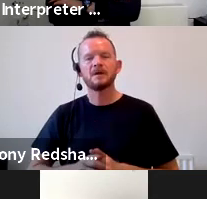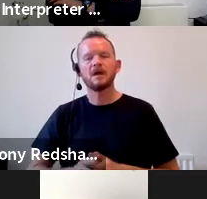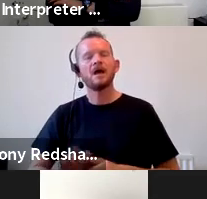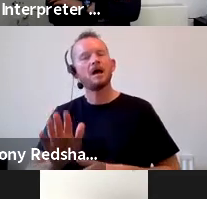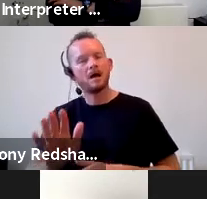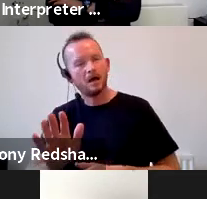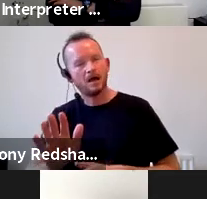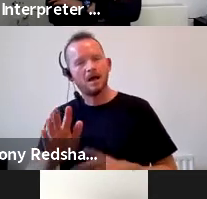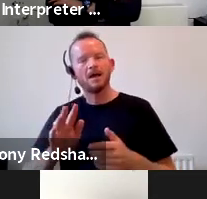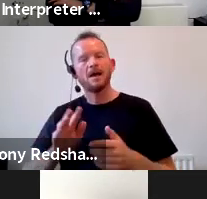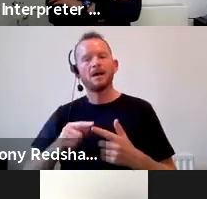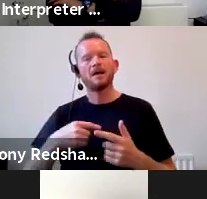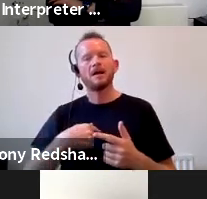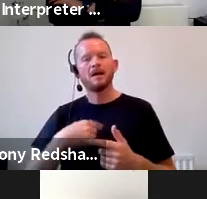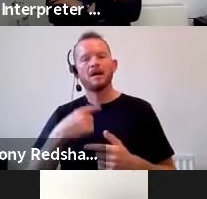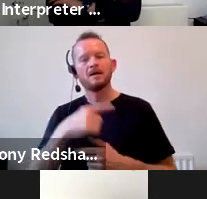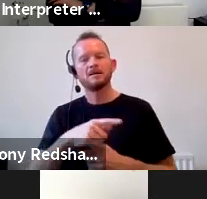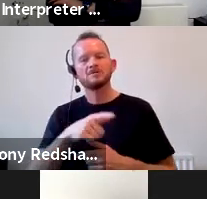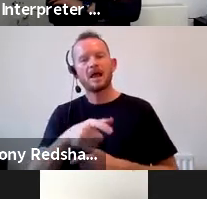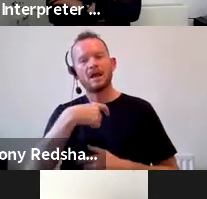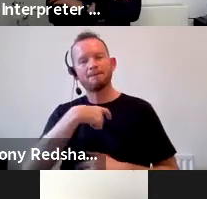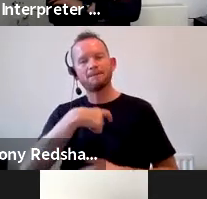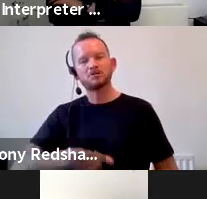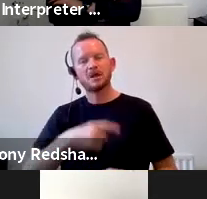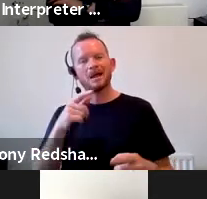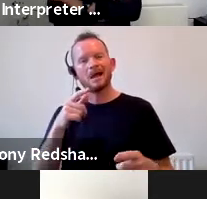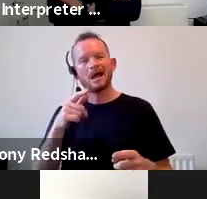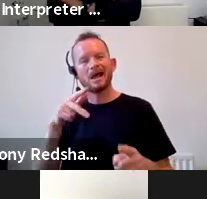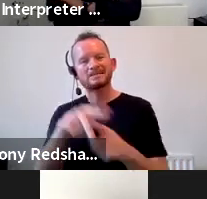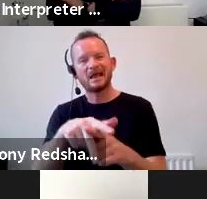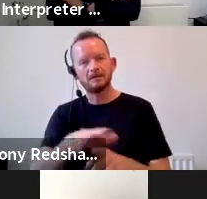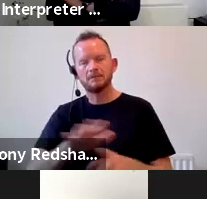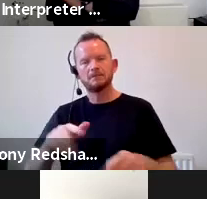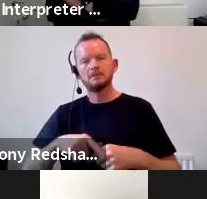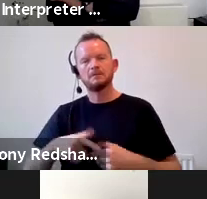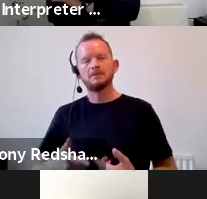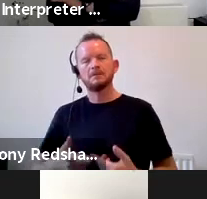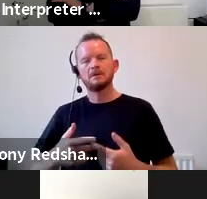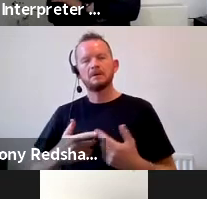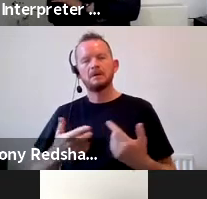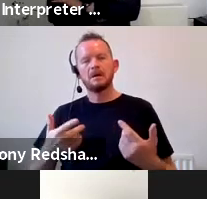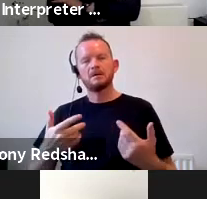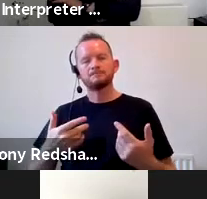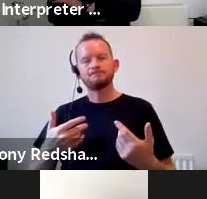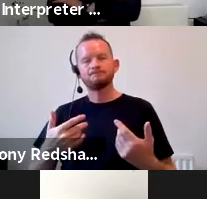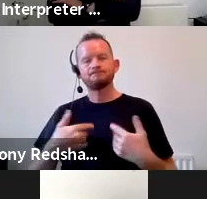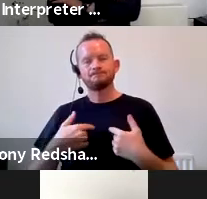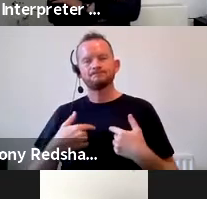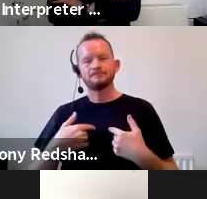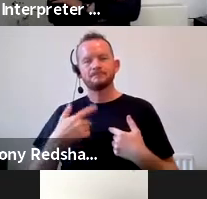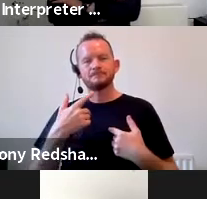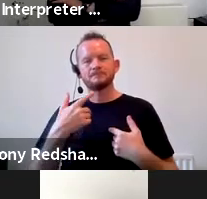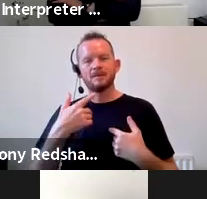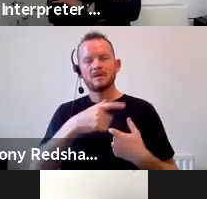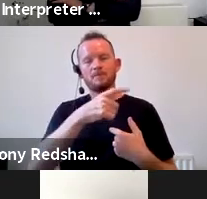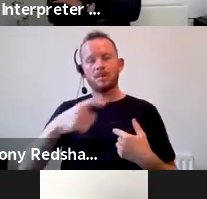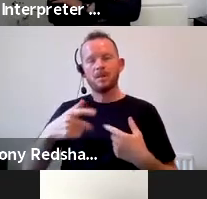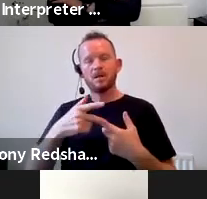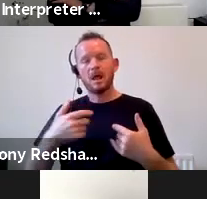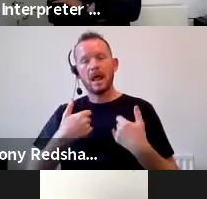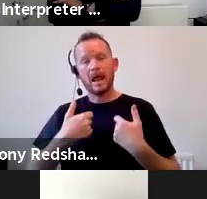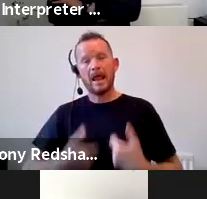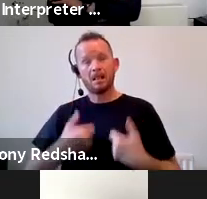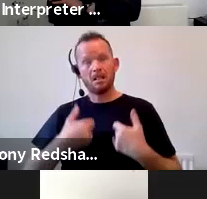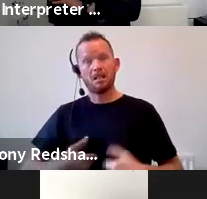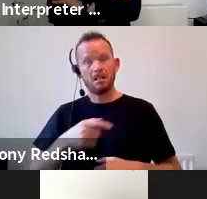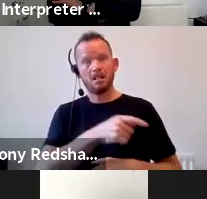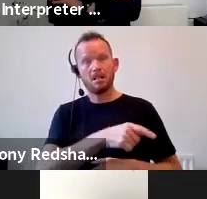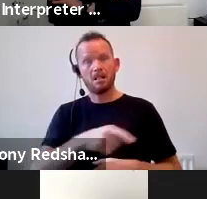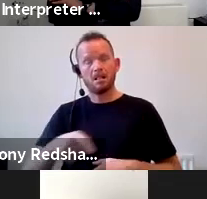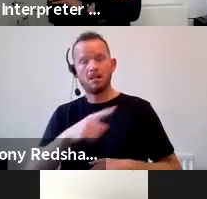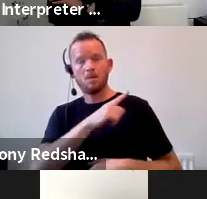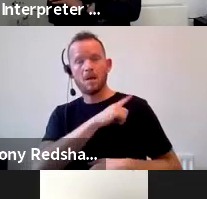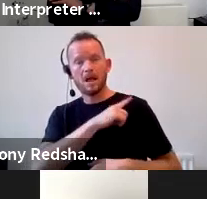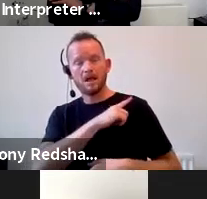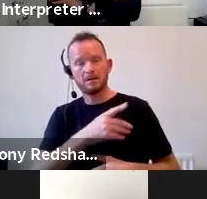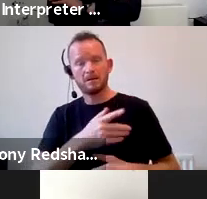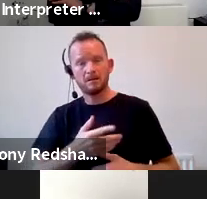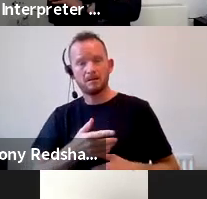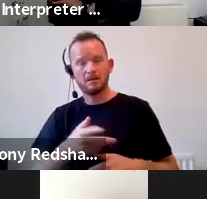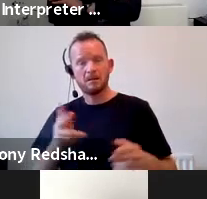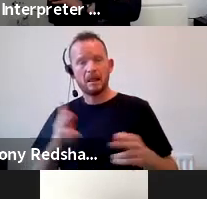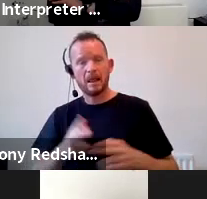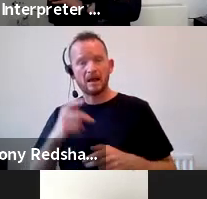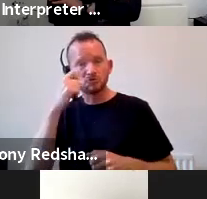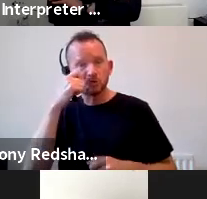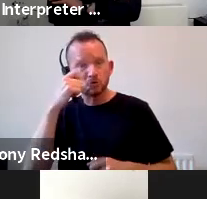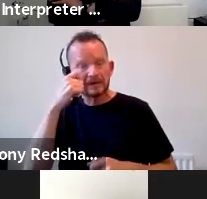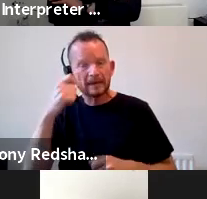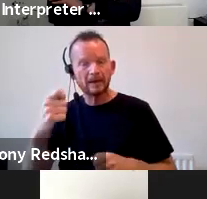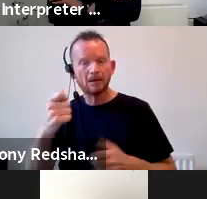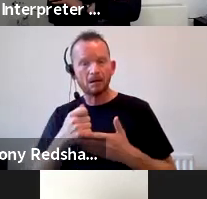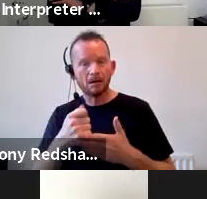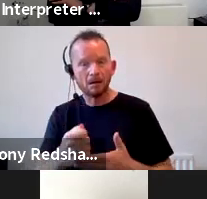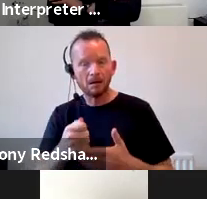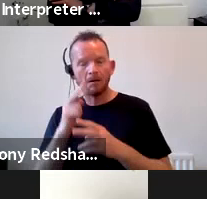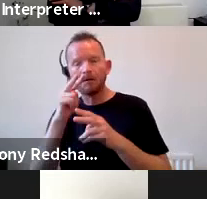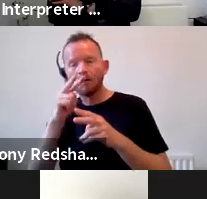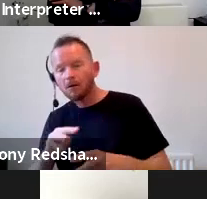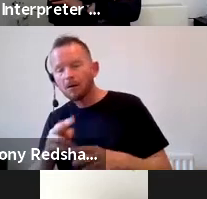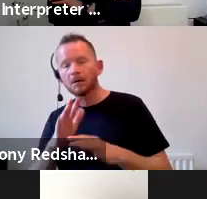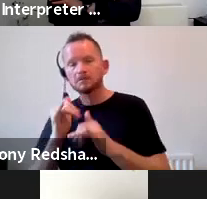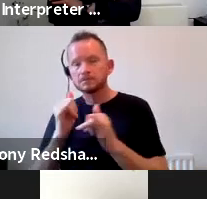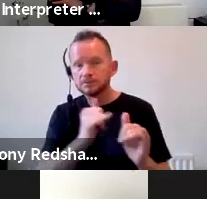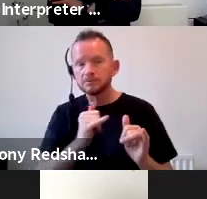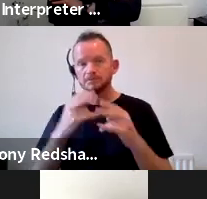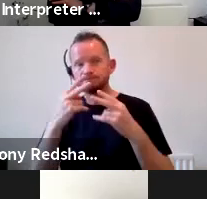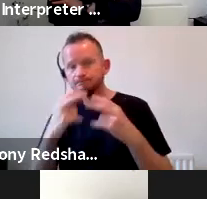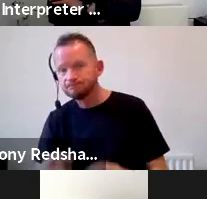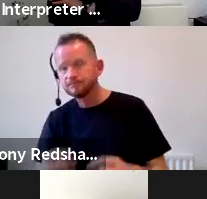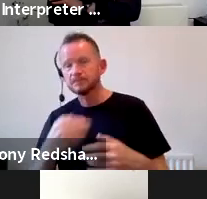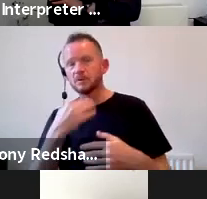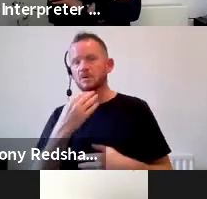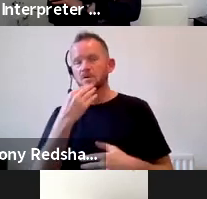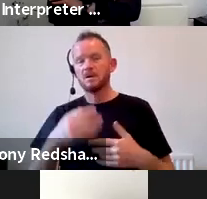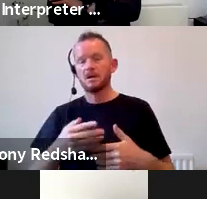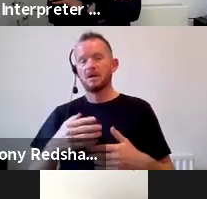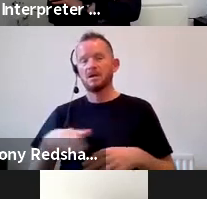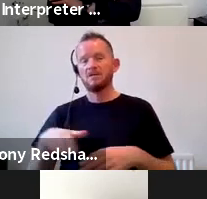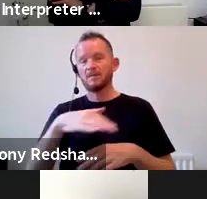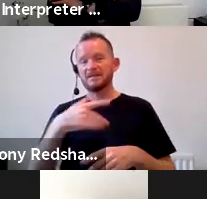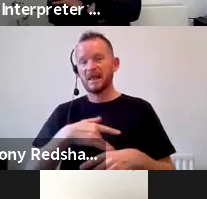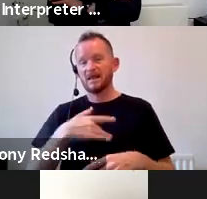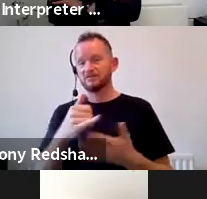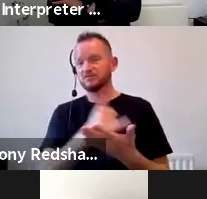know, whether it's not a personal attack. It is whereby I'm saying people are very very ill. Because of lack of scrutiny, or lack of oversight, you know, and it's ruined family's lives.